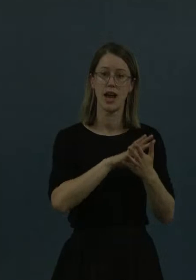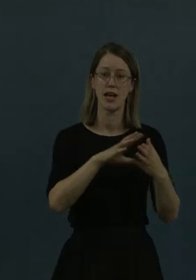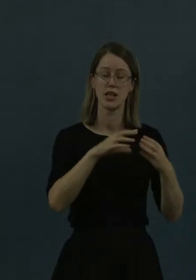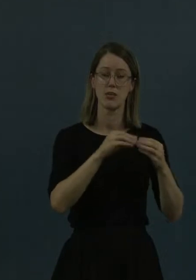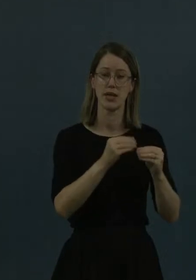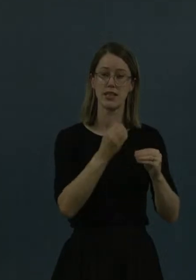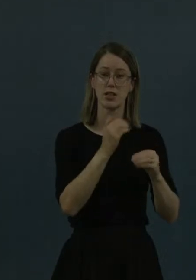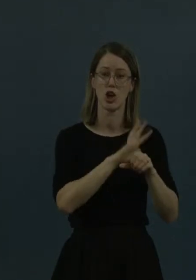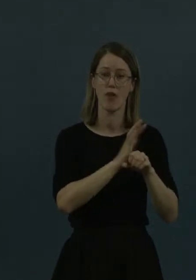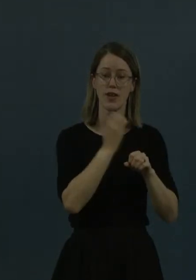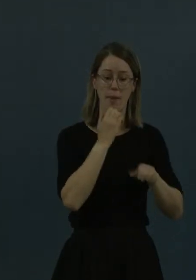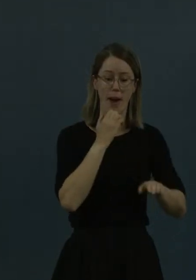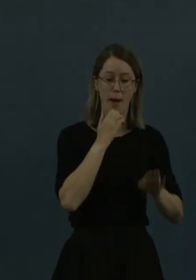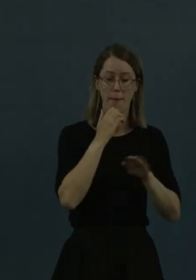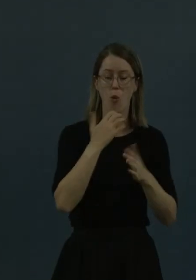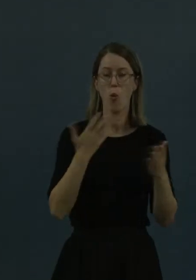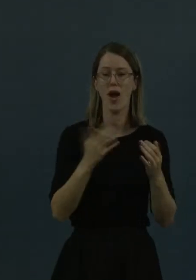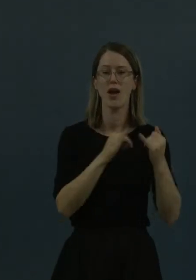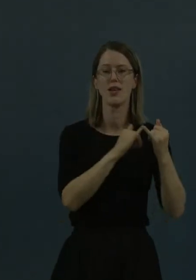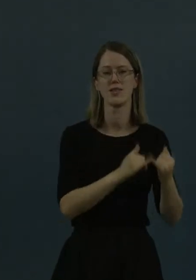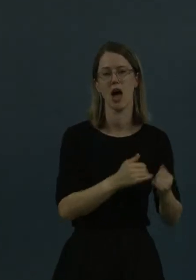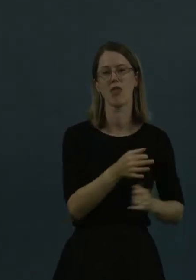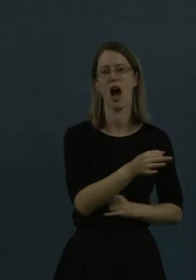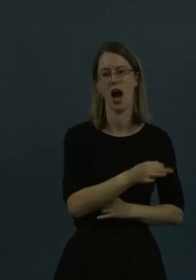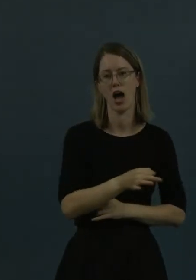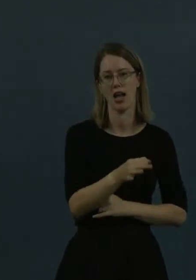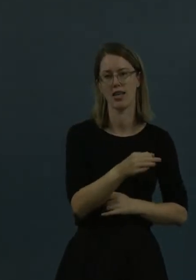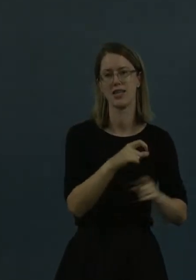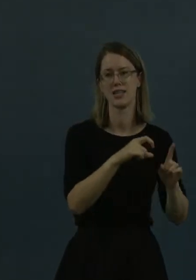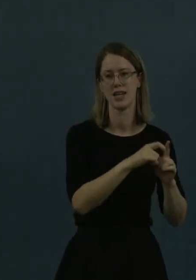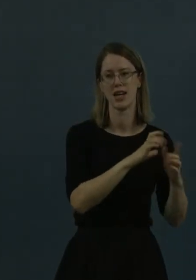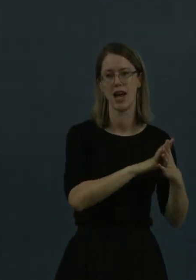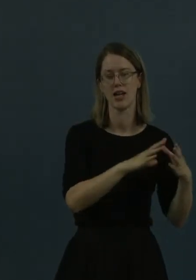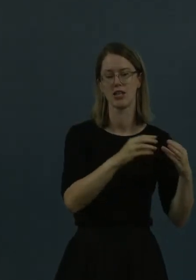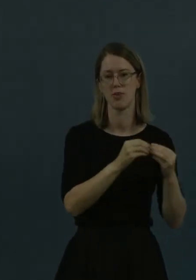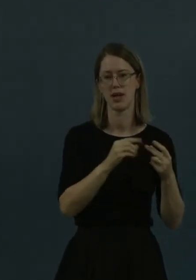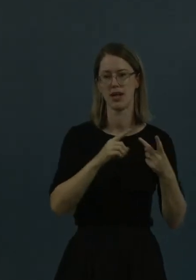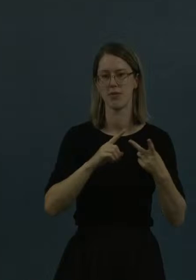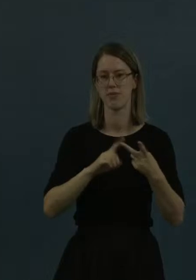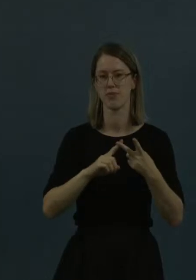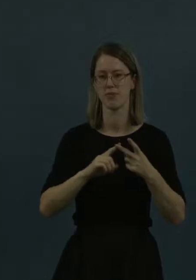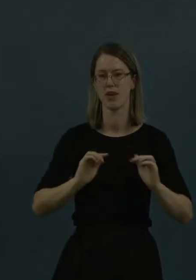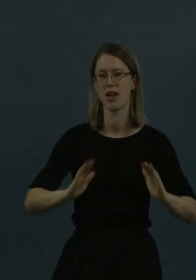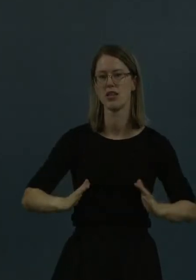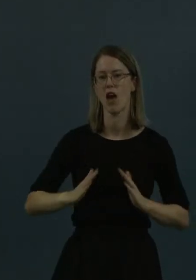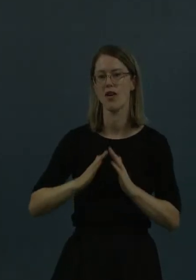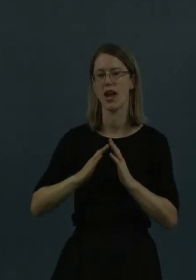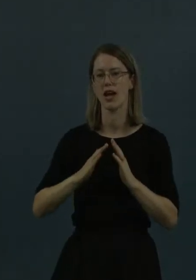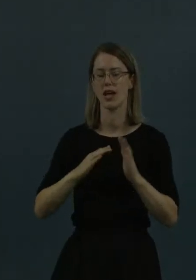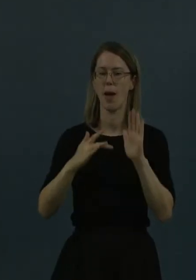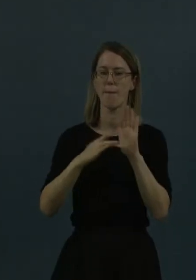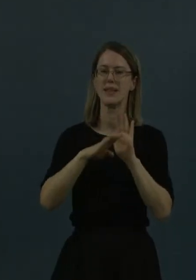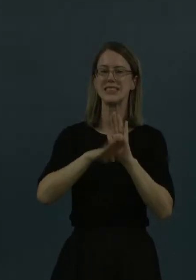report an increase in cases are the South Island District